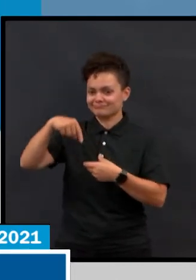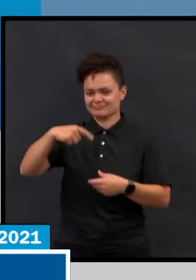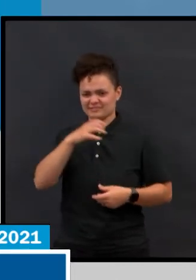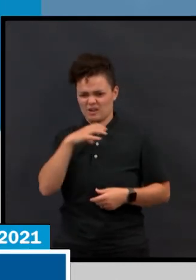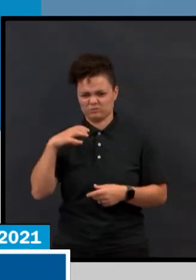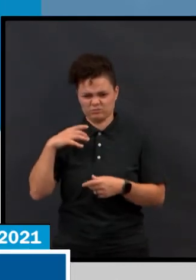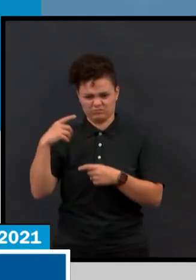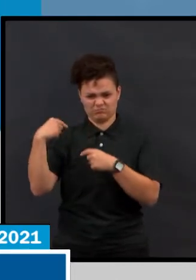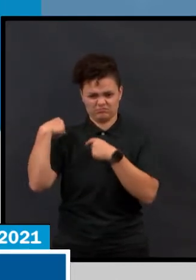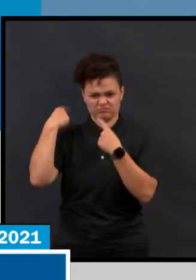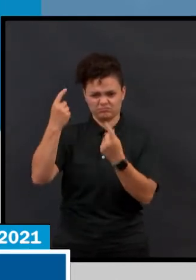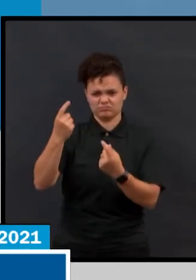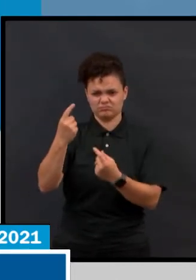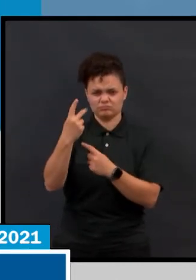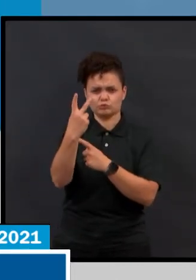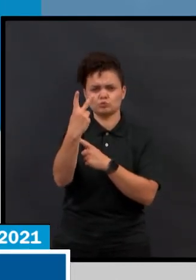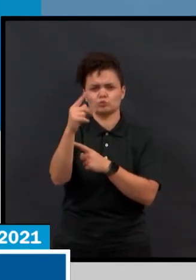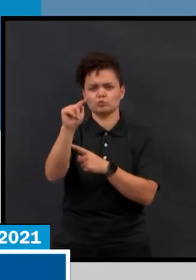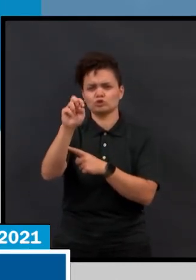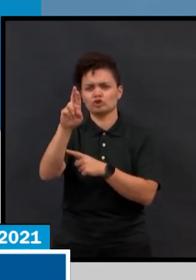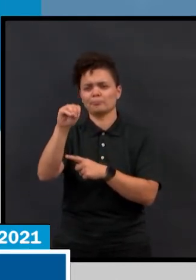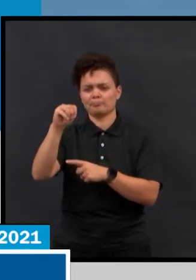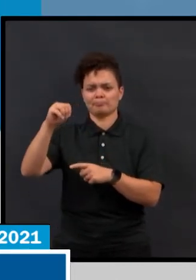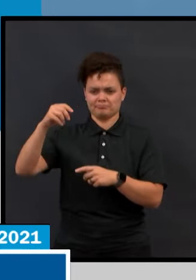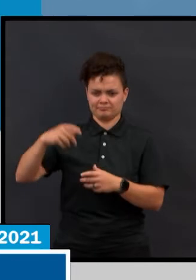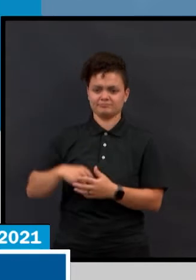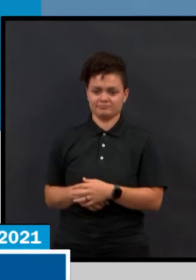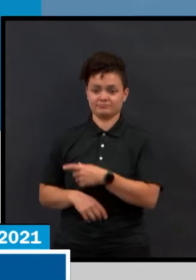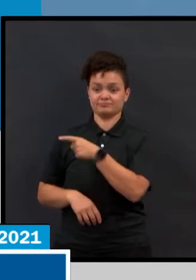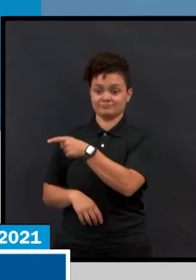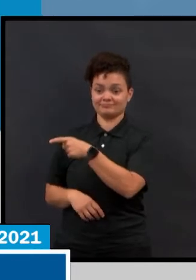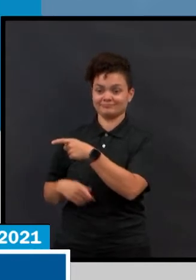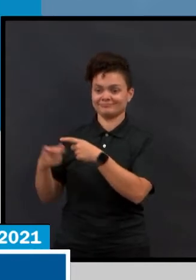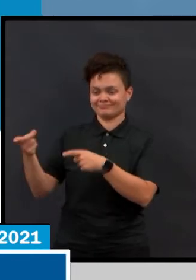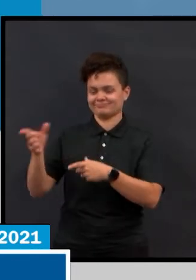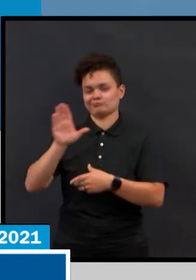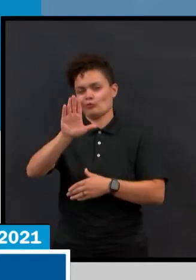representative i am really my representative as well that's the honorable chris herndon chris